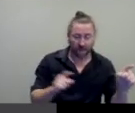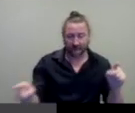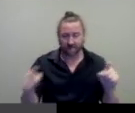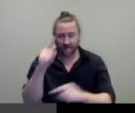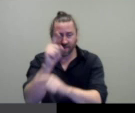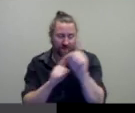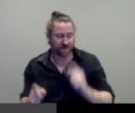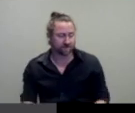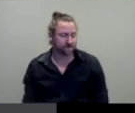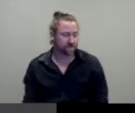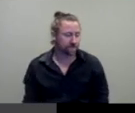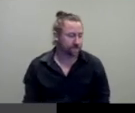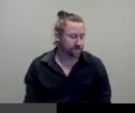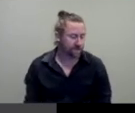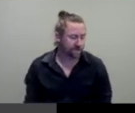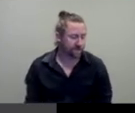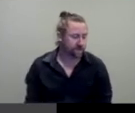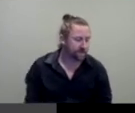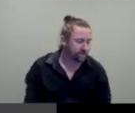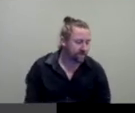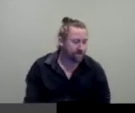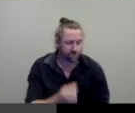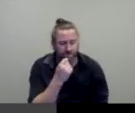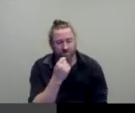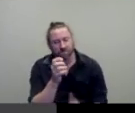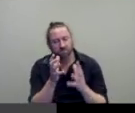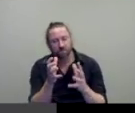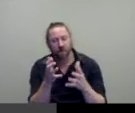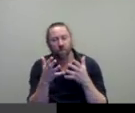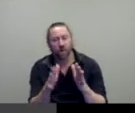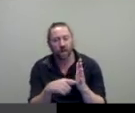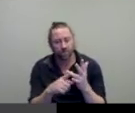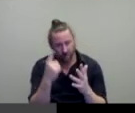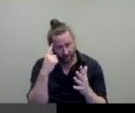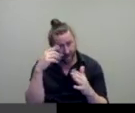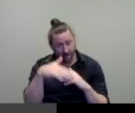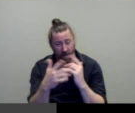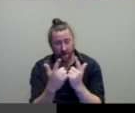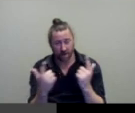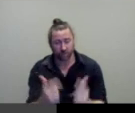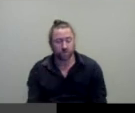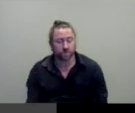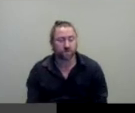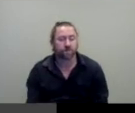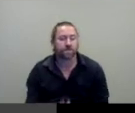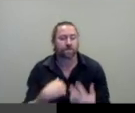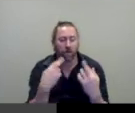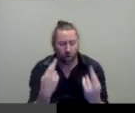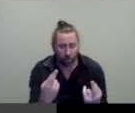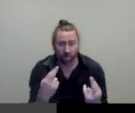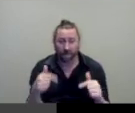it's a maybe slightly peculiar way to think about language but I hope that this morning